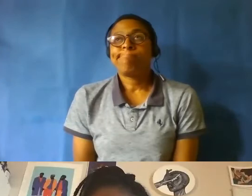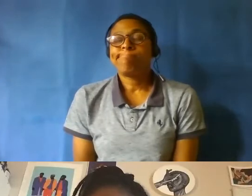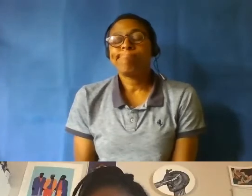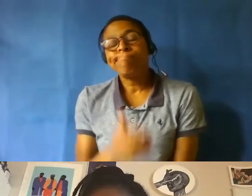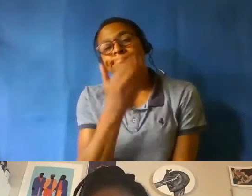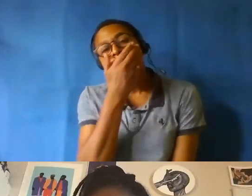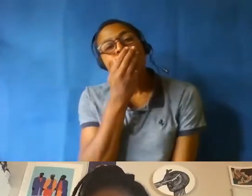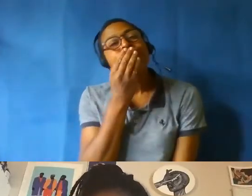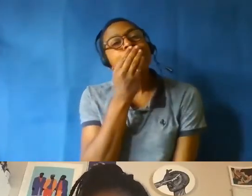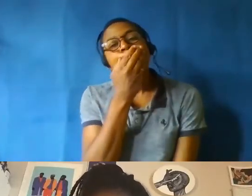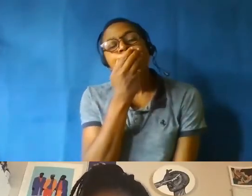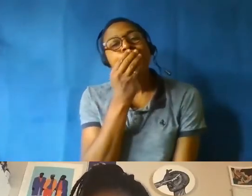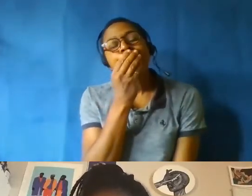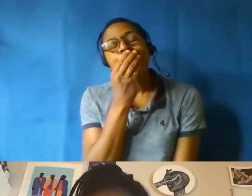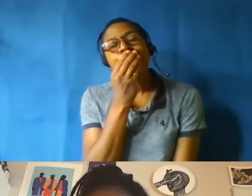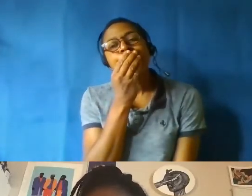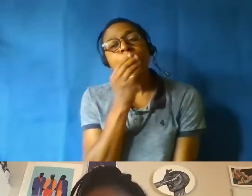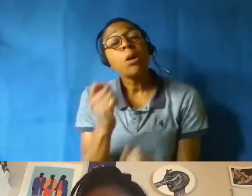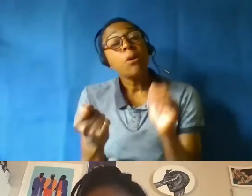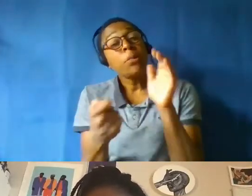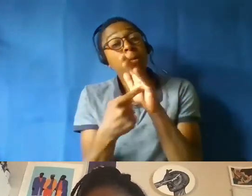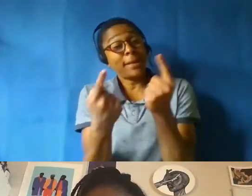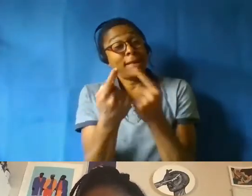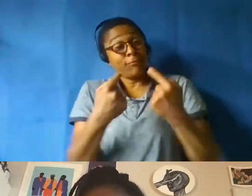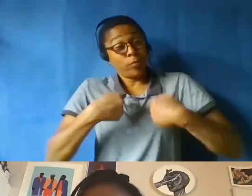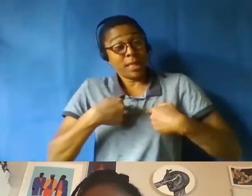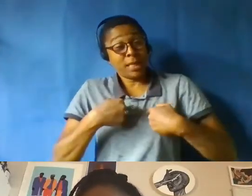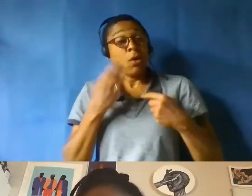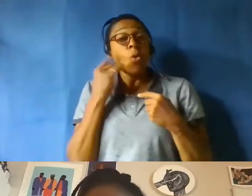there are so many people that are left out and sort of forgotten in the